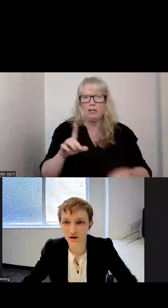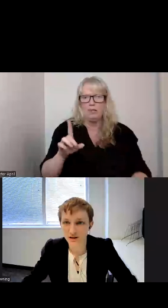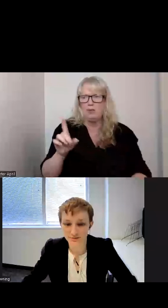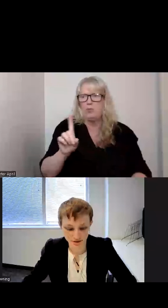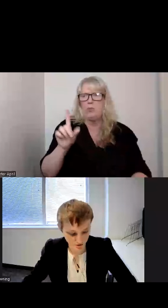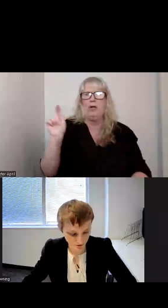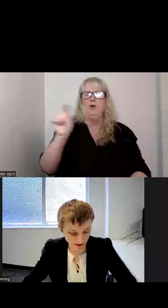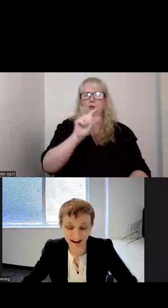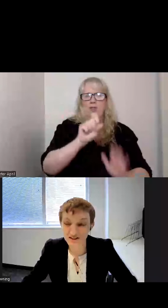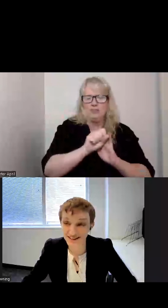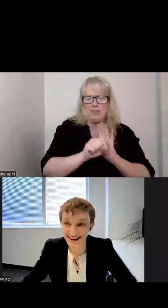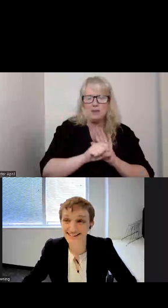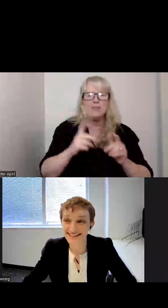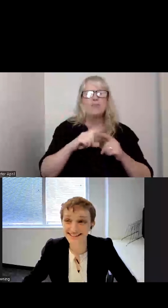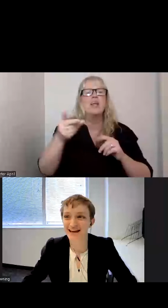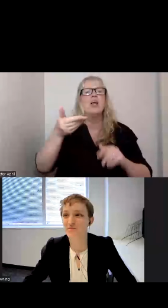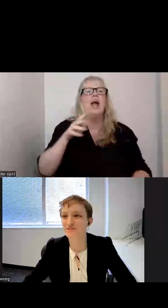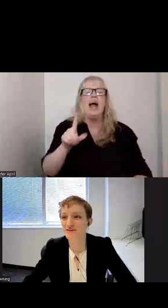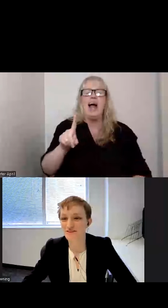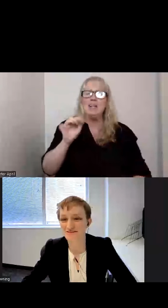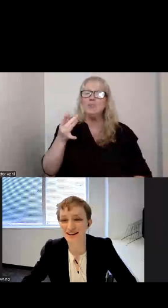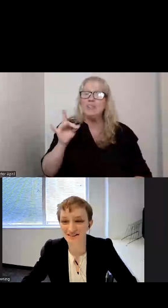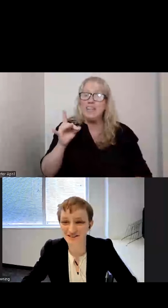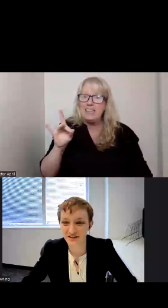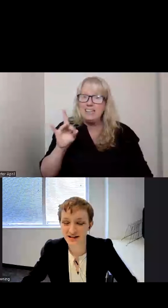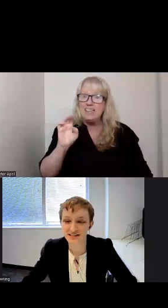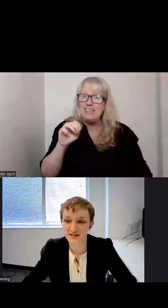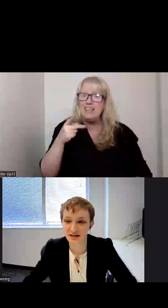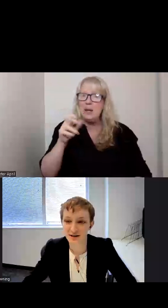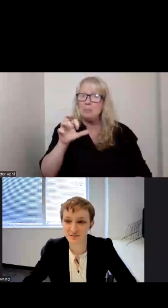AND WELCOME TO THE 118TH EPISODE OF THE CRISIS JAM.